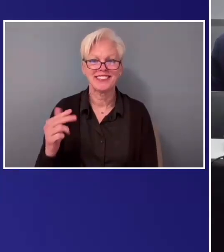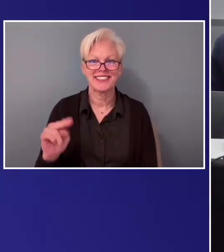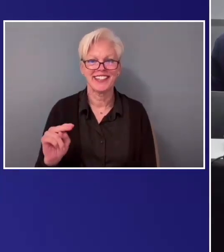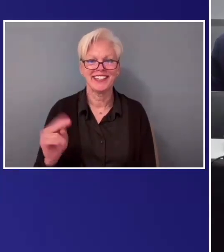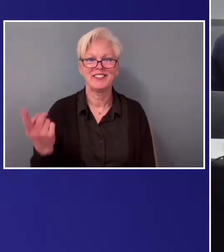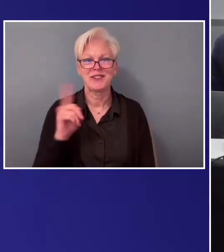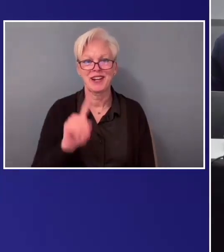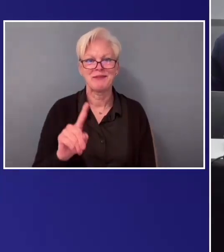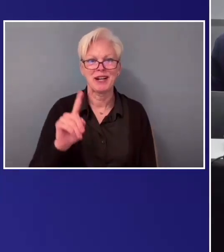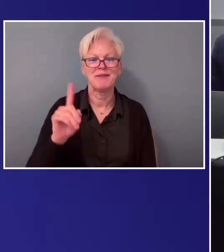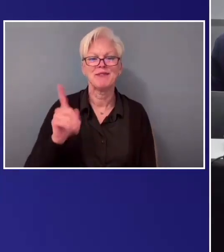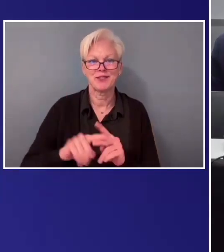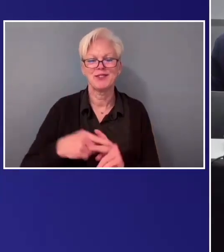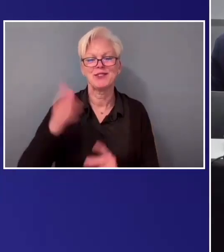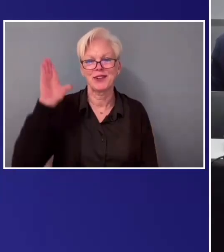to start the series of presentations.